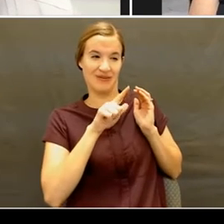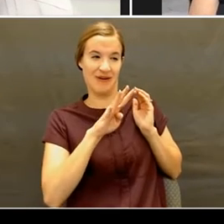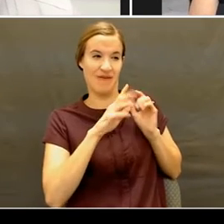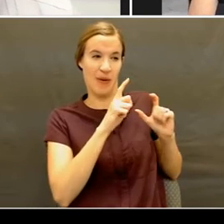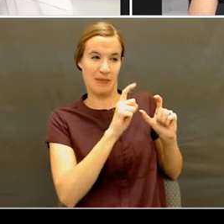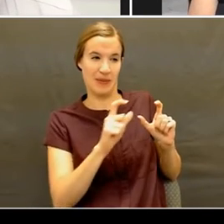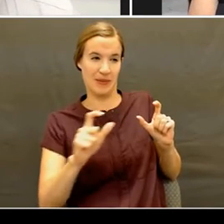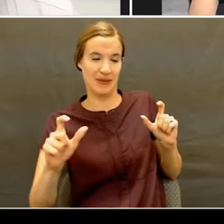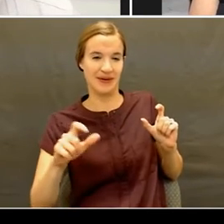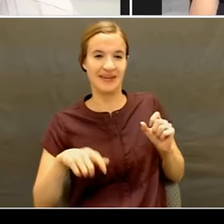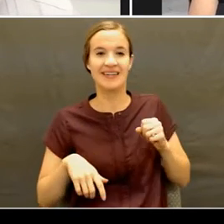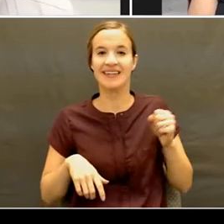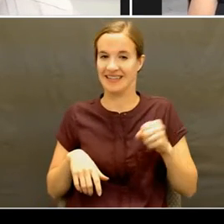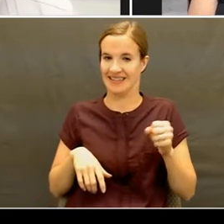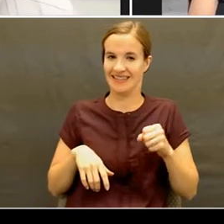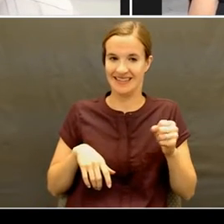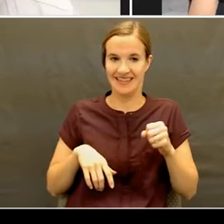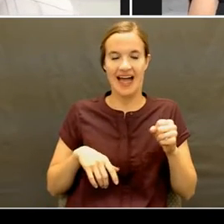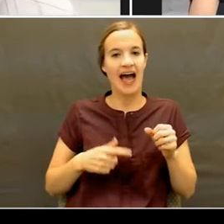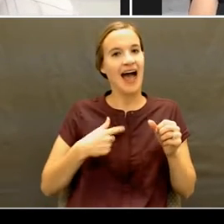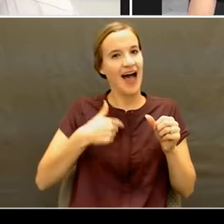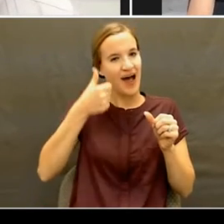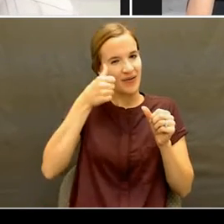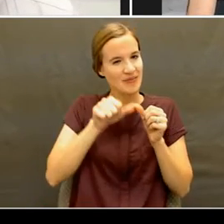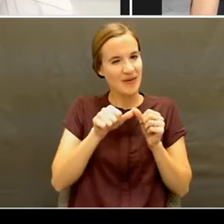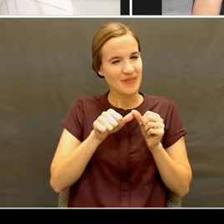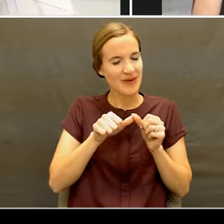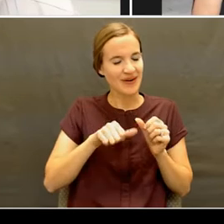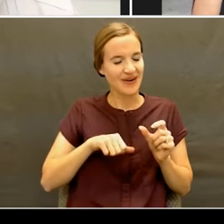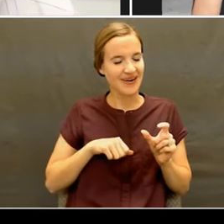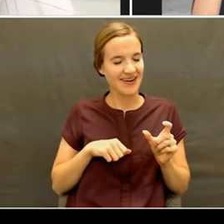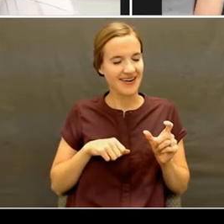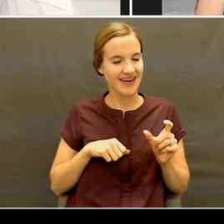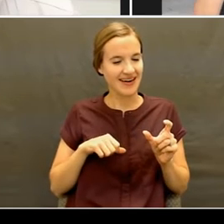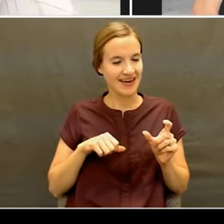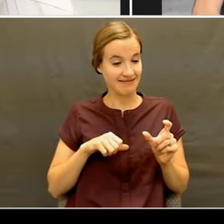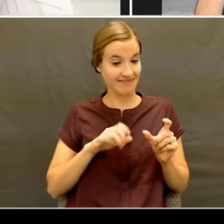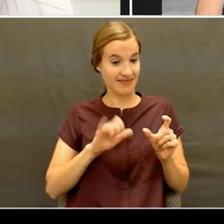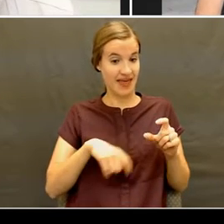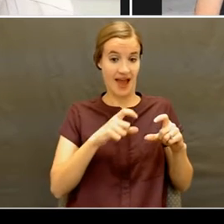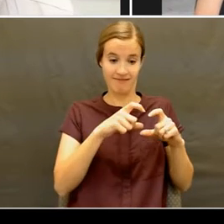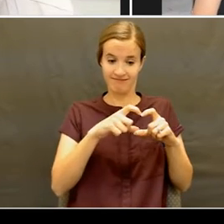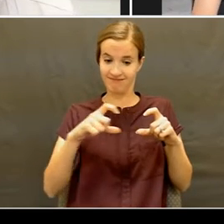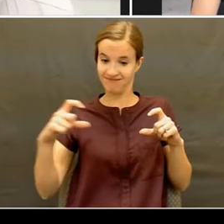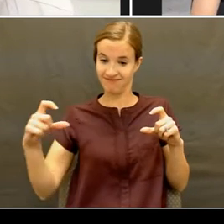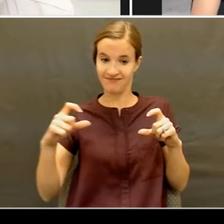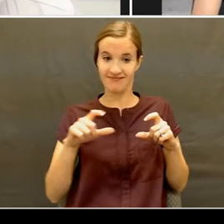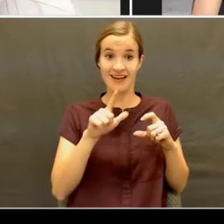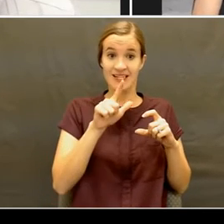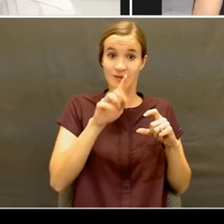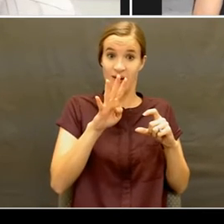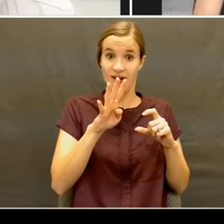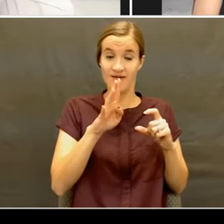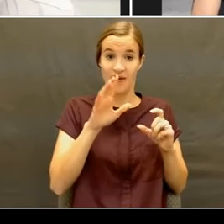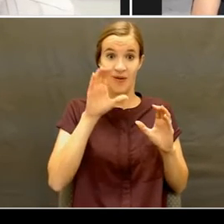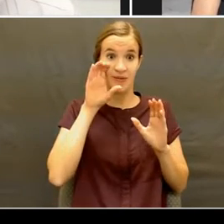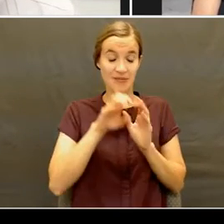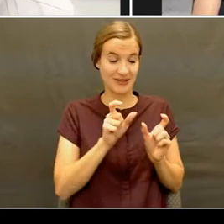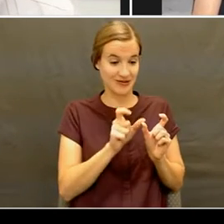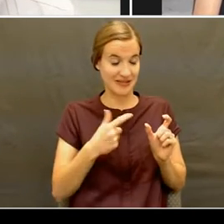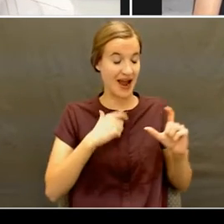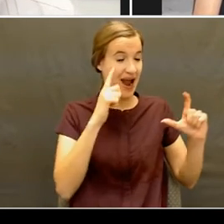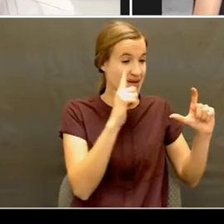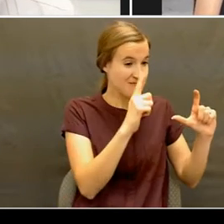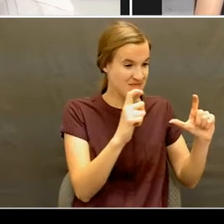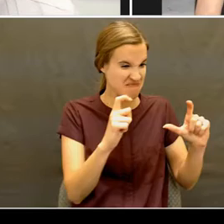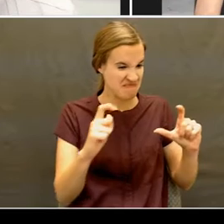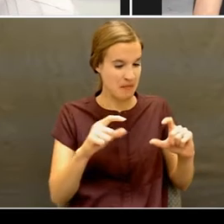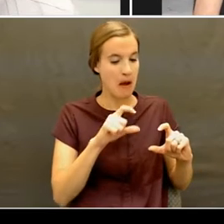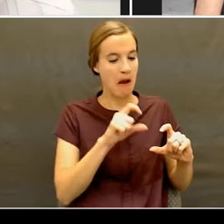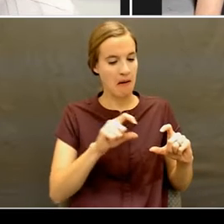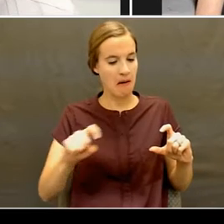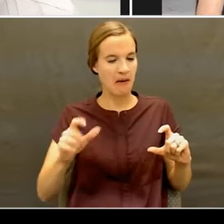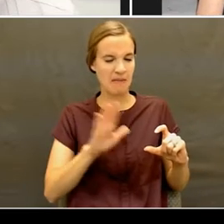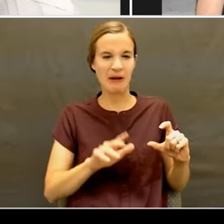row, probably has about six photos that are, you know, very iconic and just pretty amazing. And of